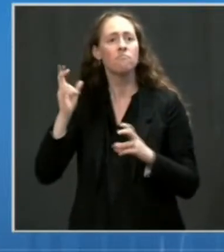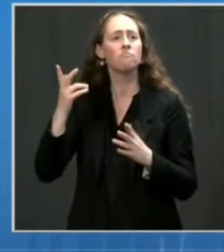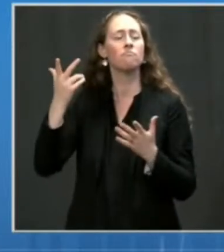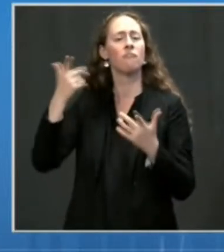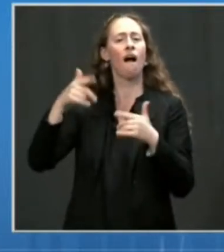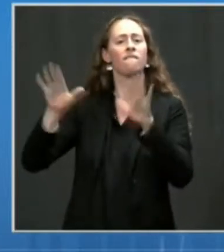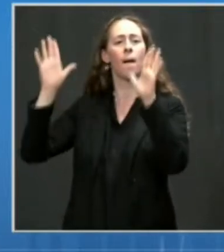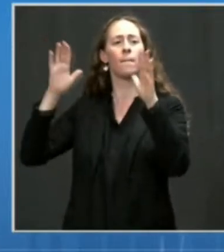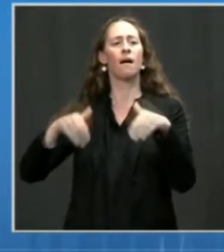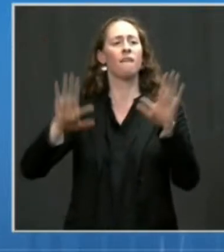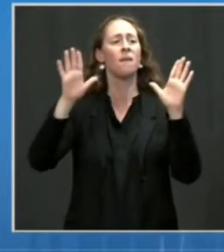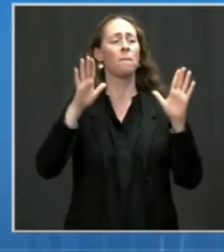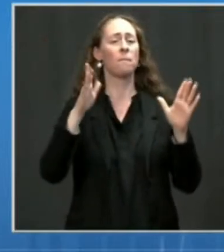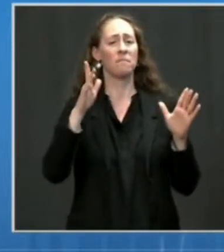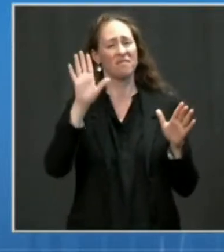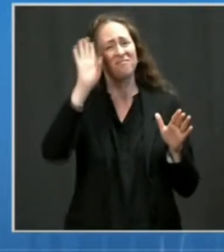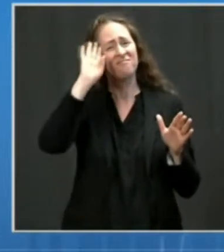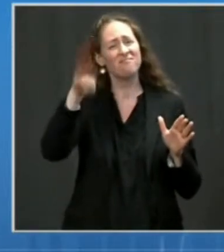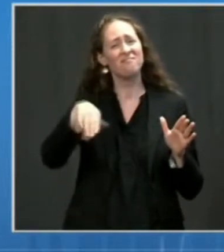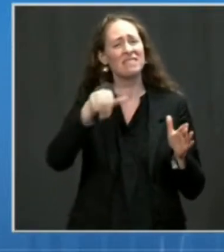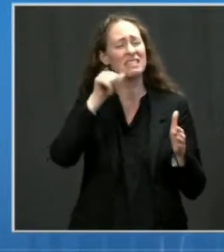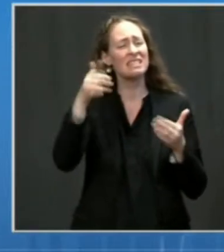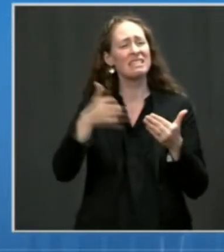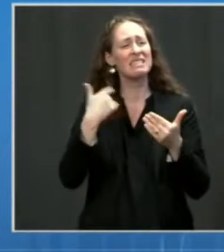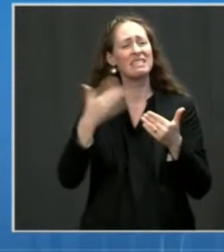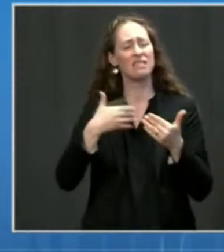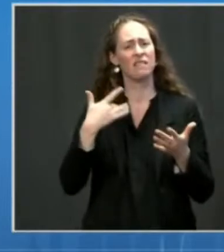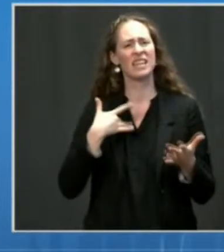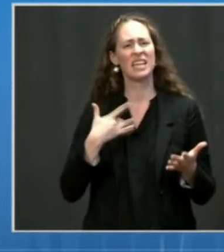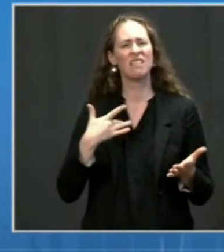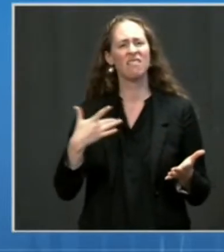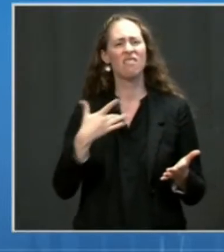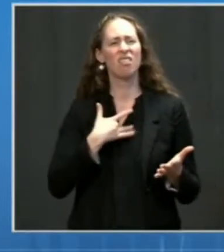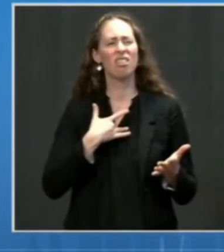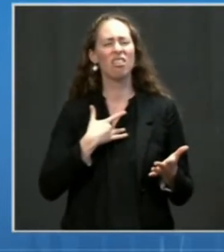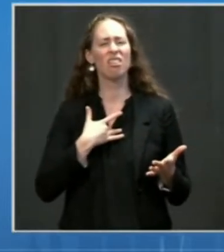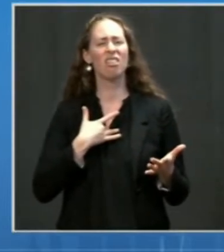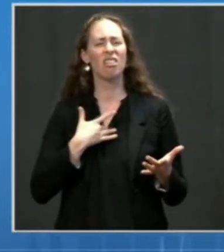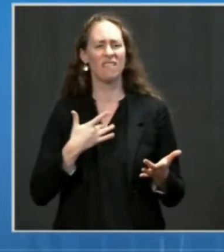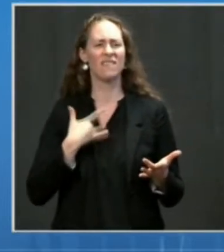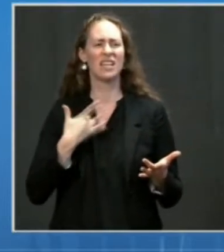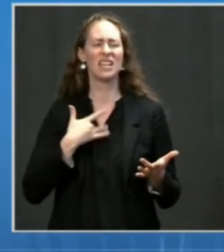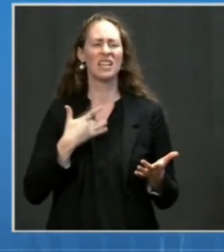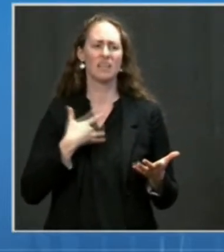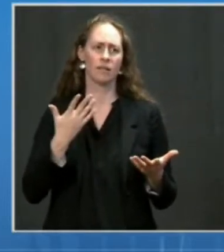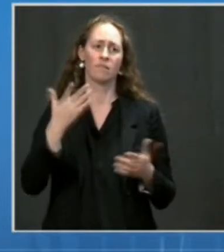ALL OF US HAVE GIVEN UP THINGS IN OUR LIVES THAT WE ENJOY.